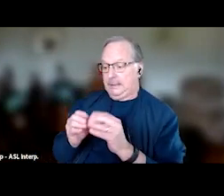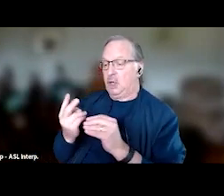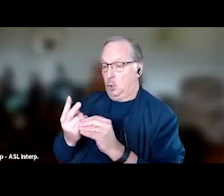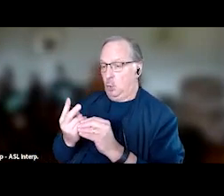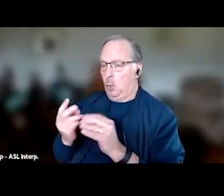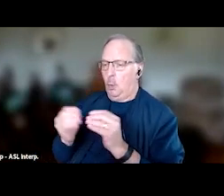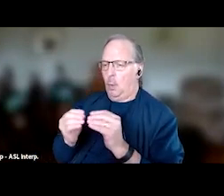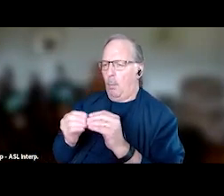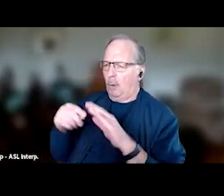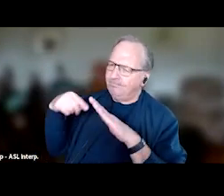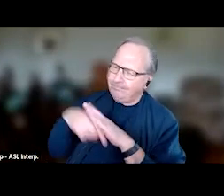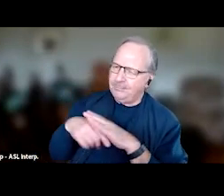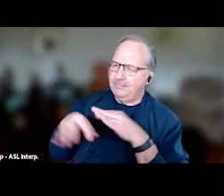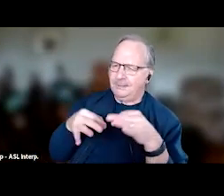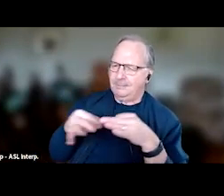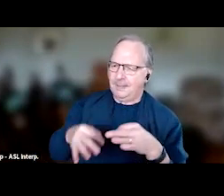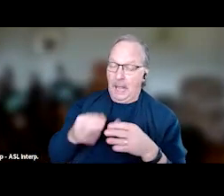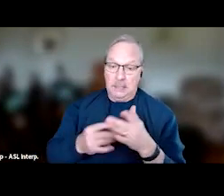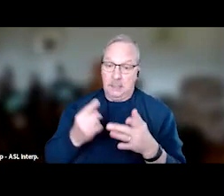And some of you may have been doing this for a really long time.